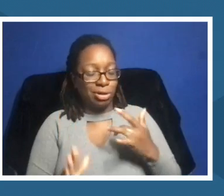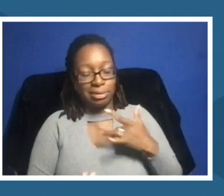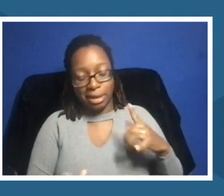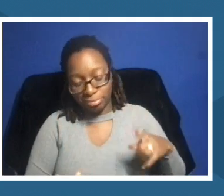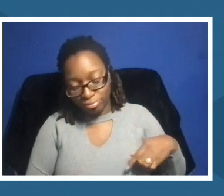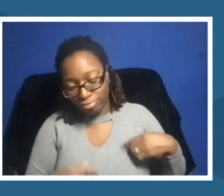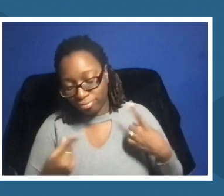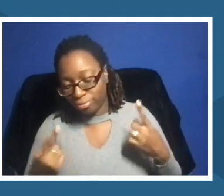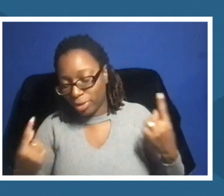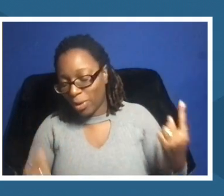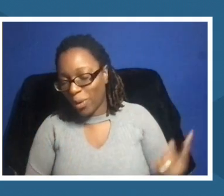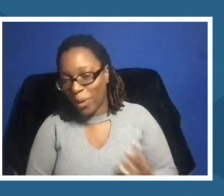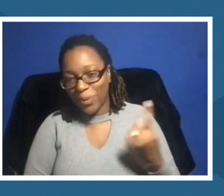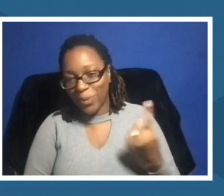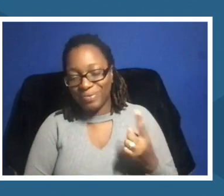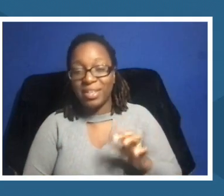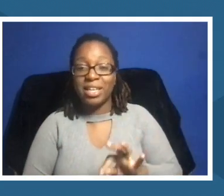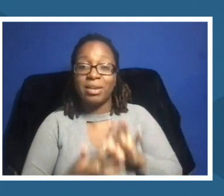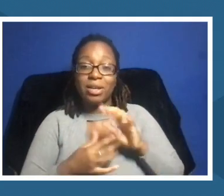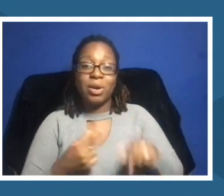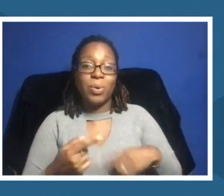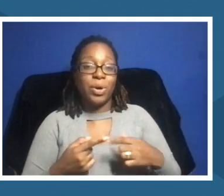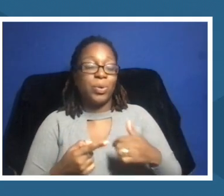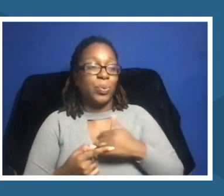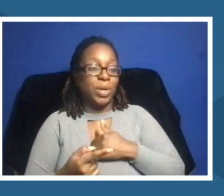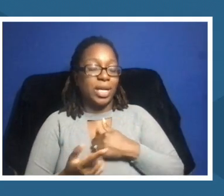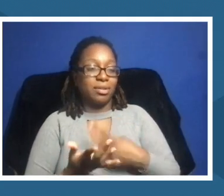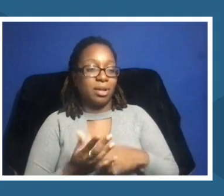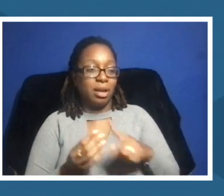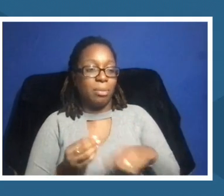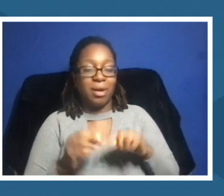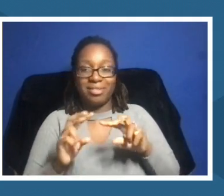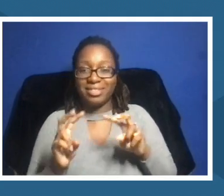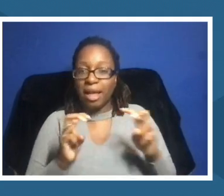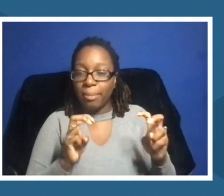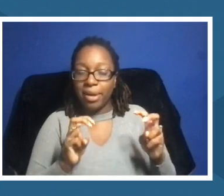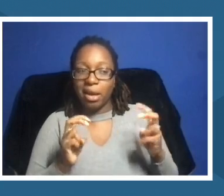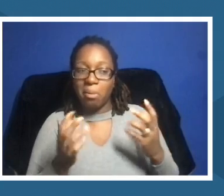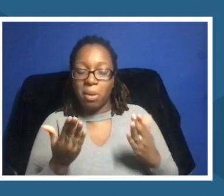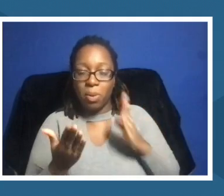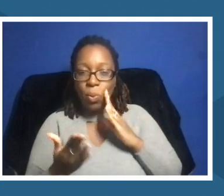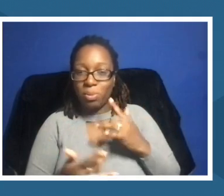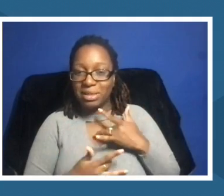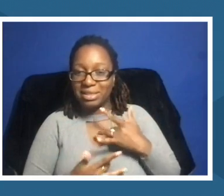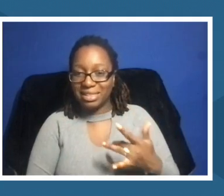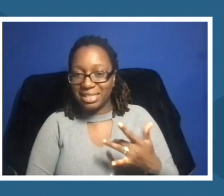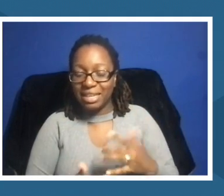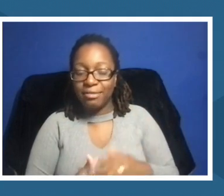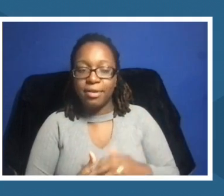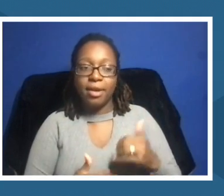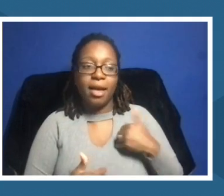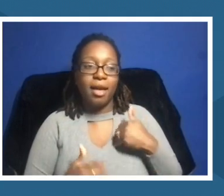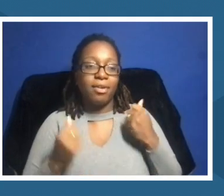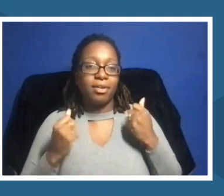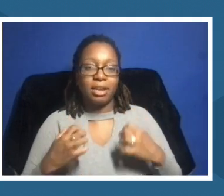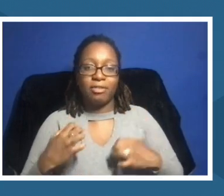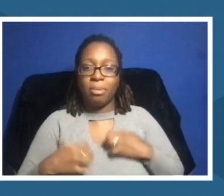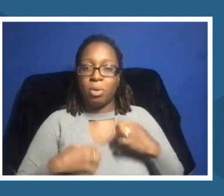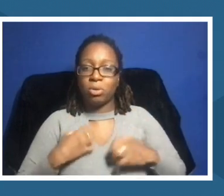especially when we're dealing with topics that might be sensitive and have a lot of emotional reactions